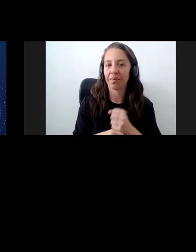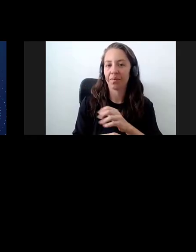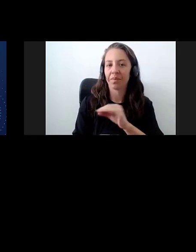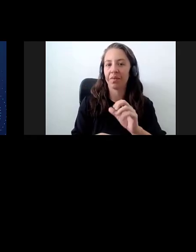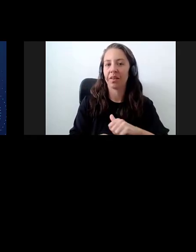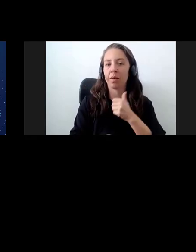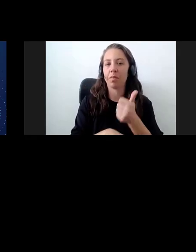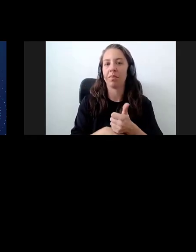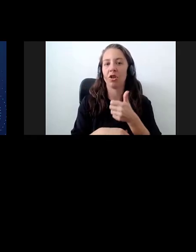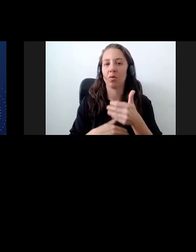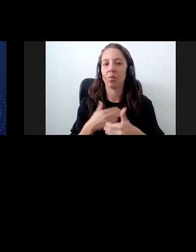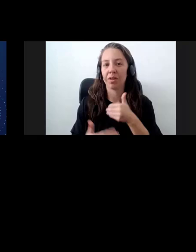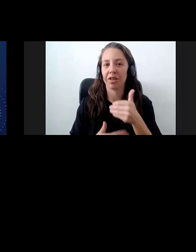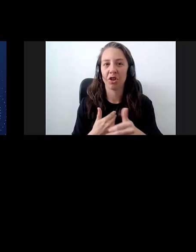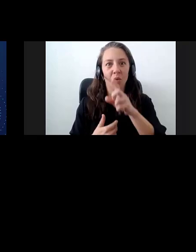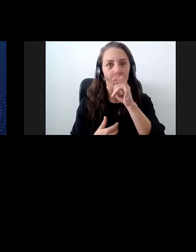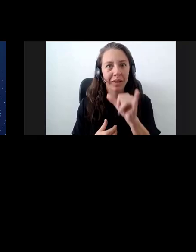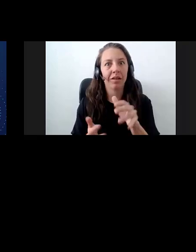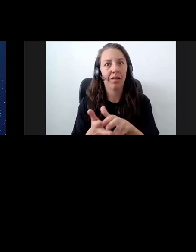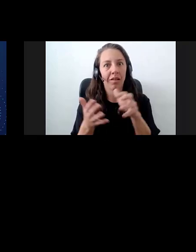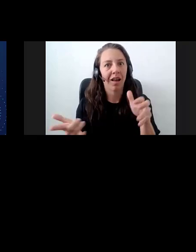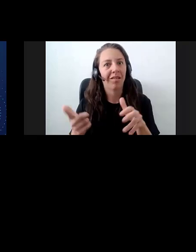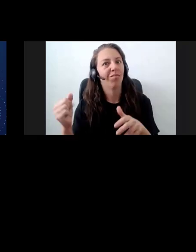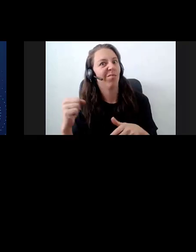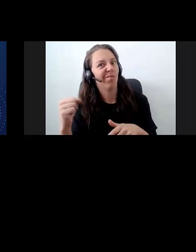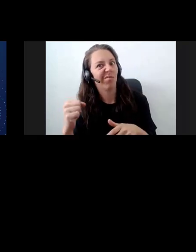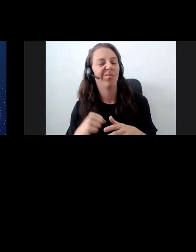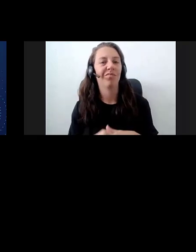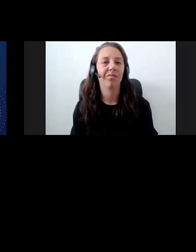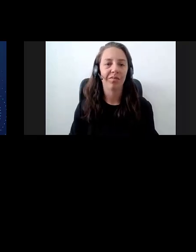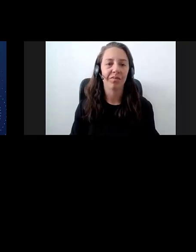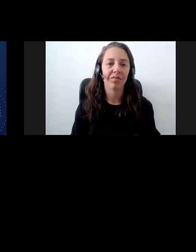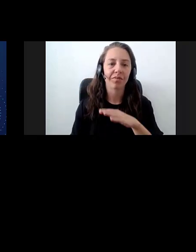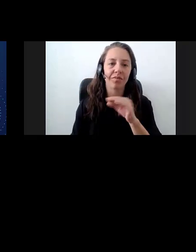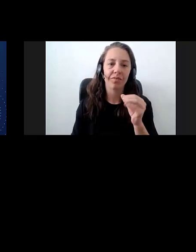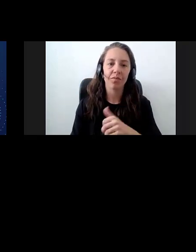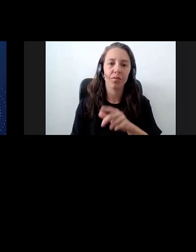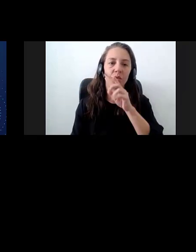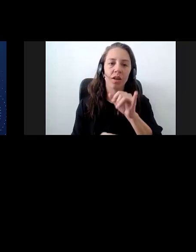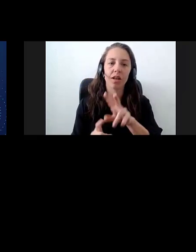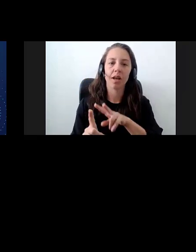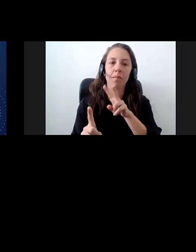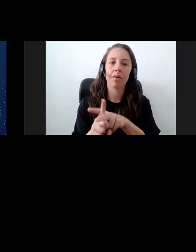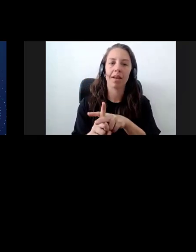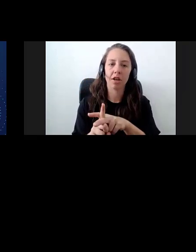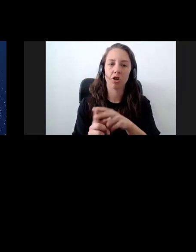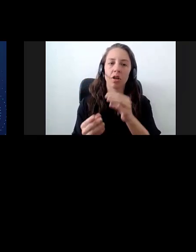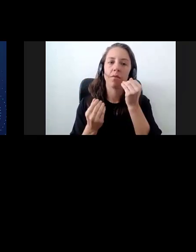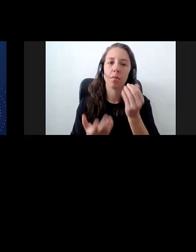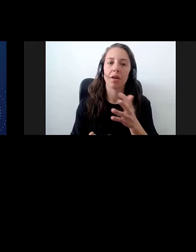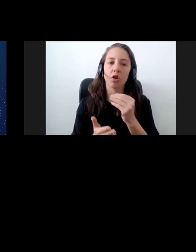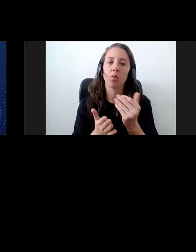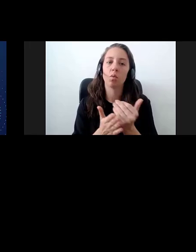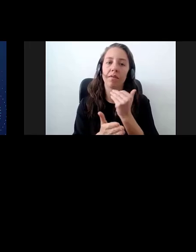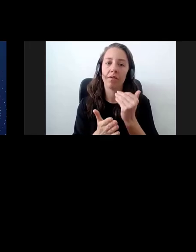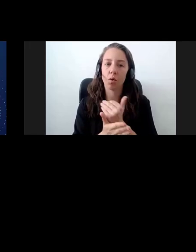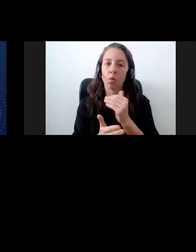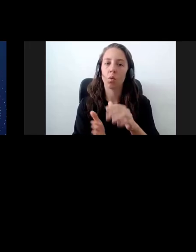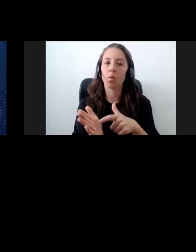has been quite an undertaking. I mentioned ensuring that the application information and the review criteria are aligned with the goals.